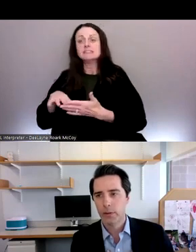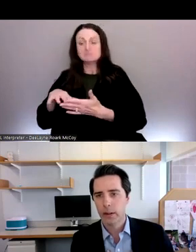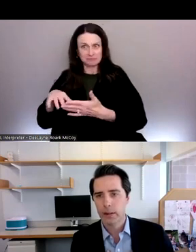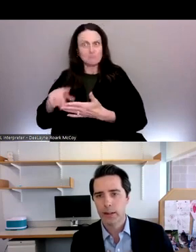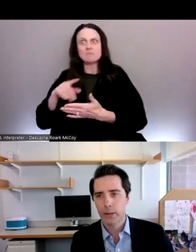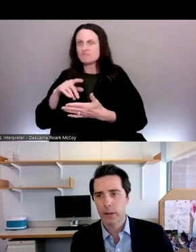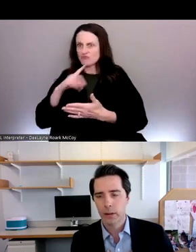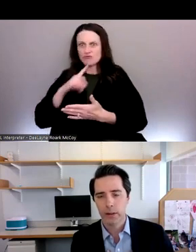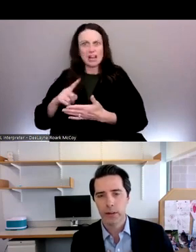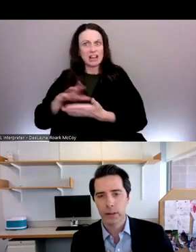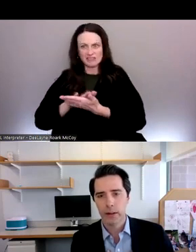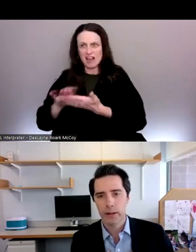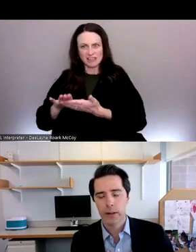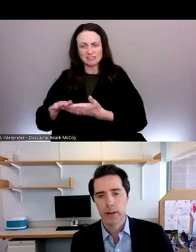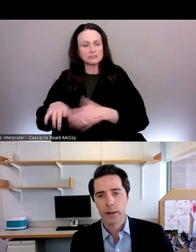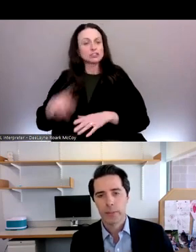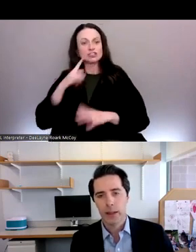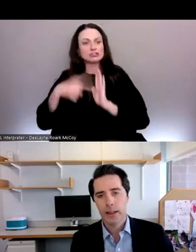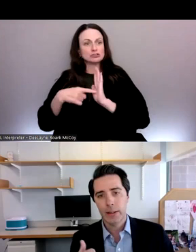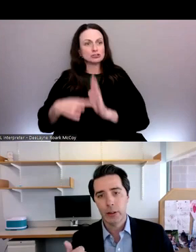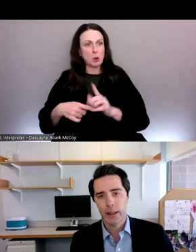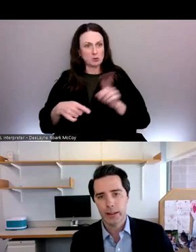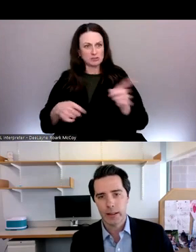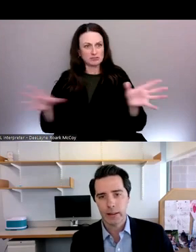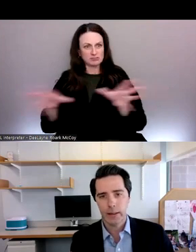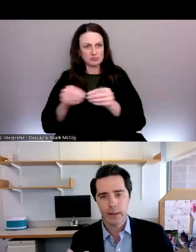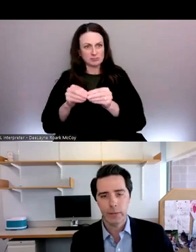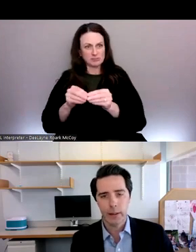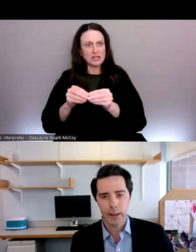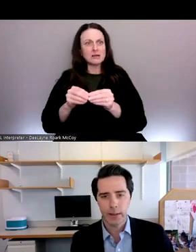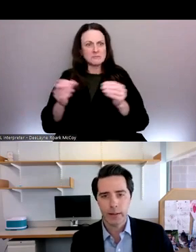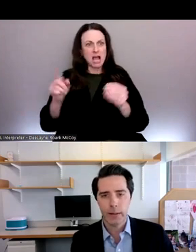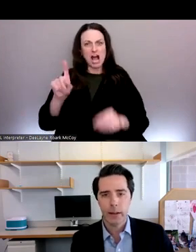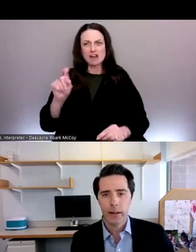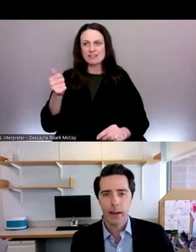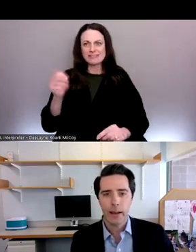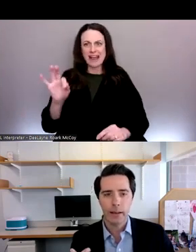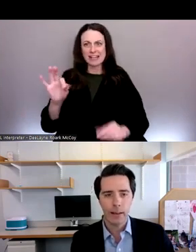profound sensory neural hearing loss and